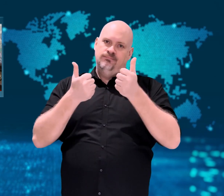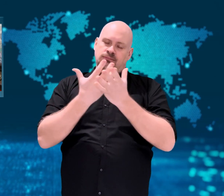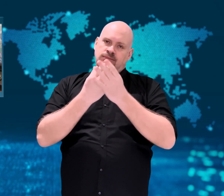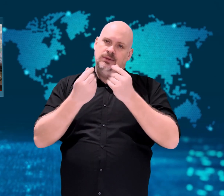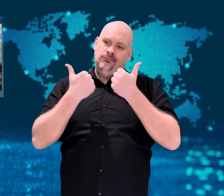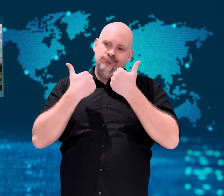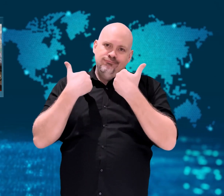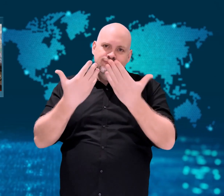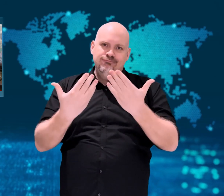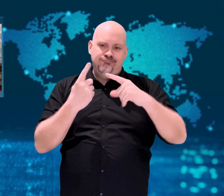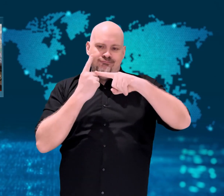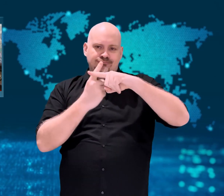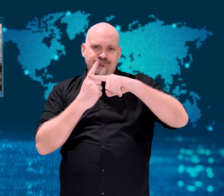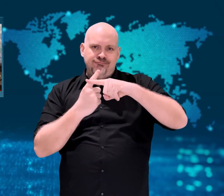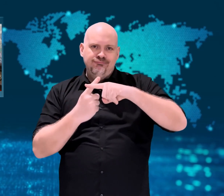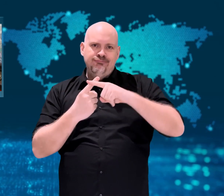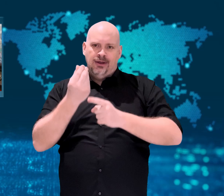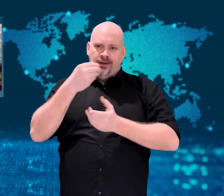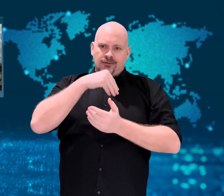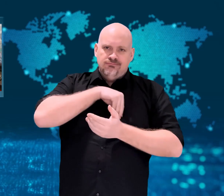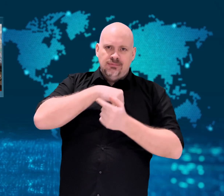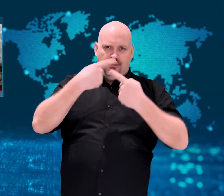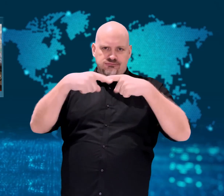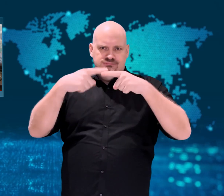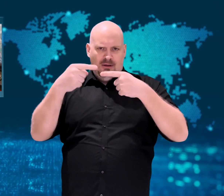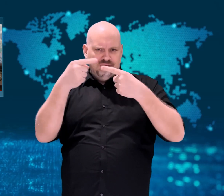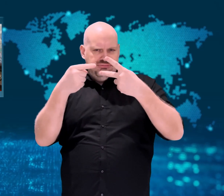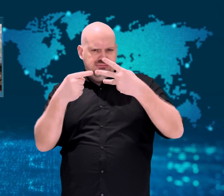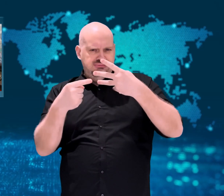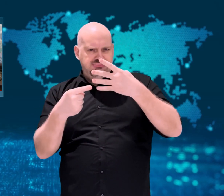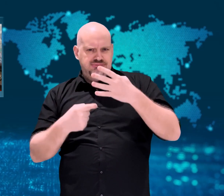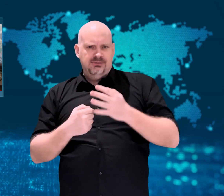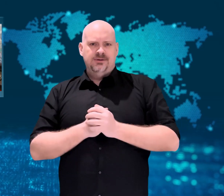The job has many benefits,